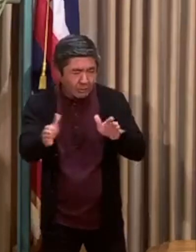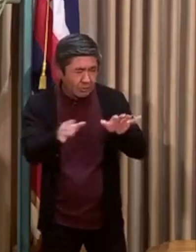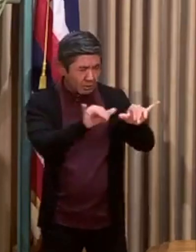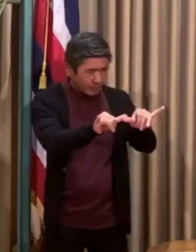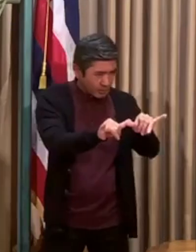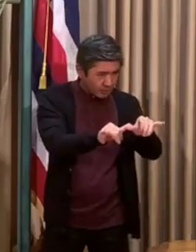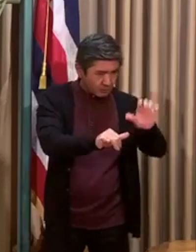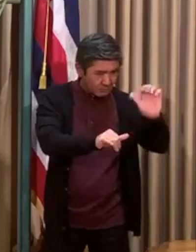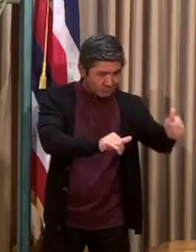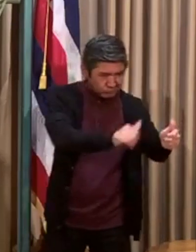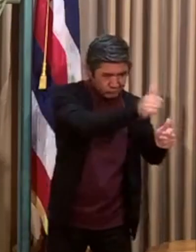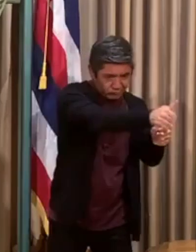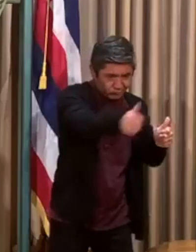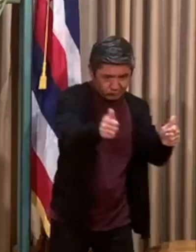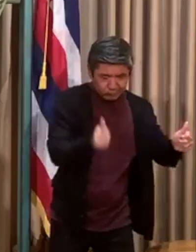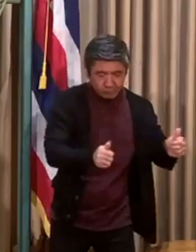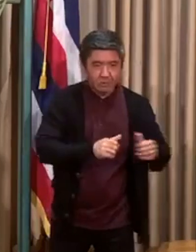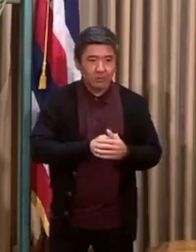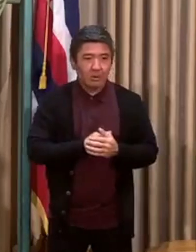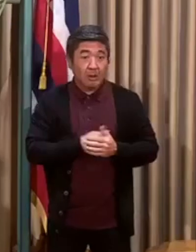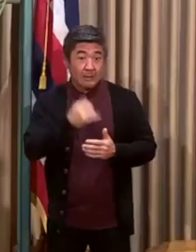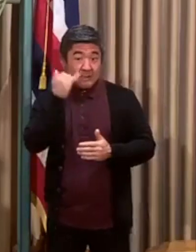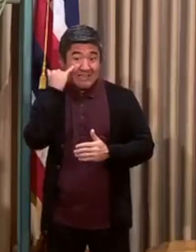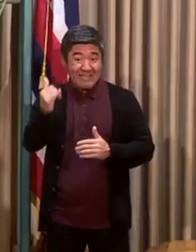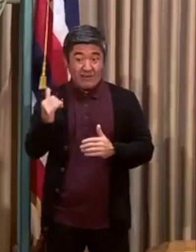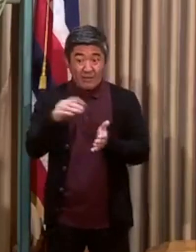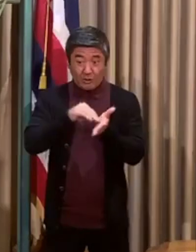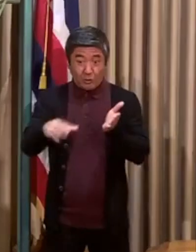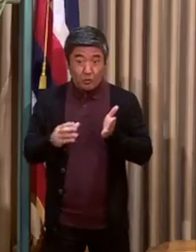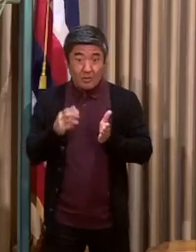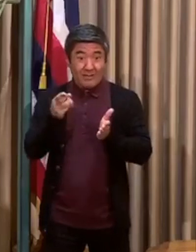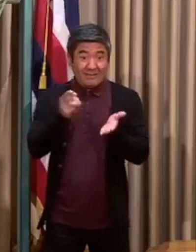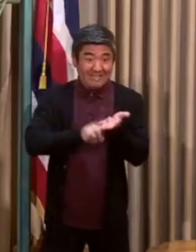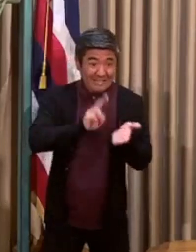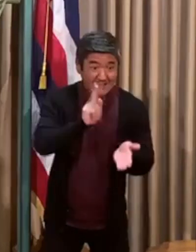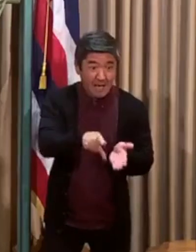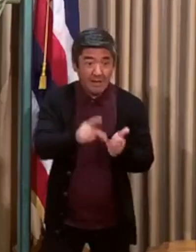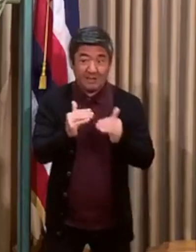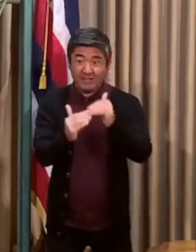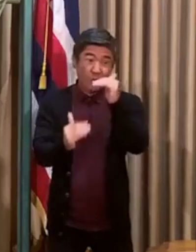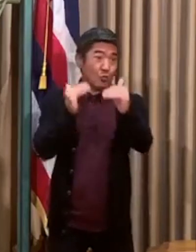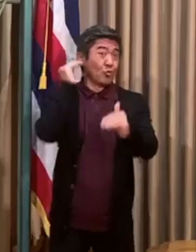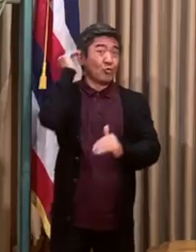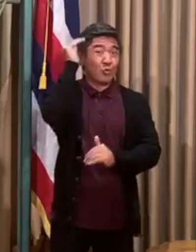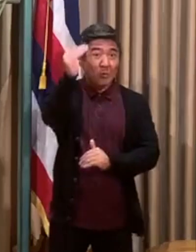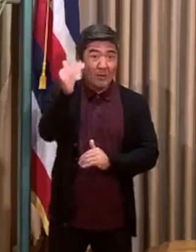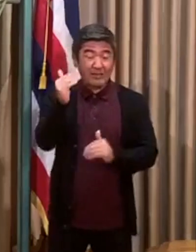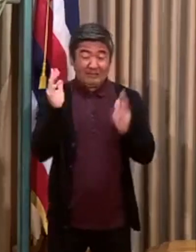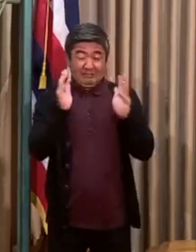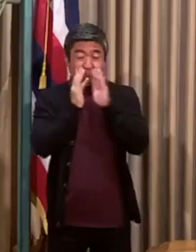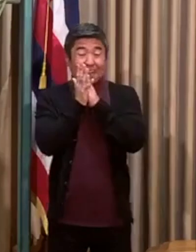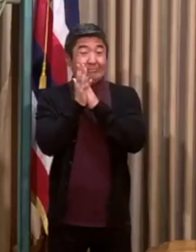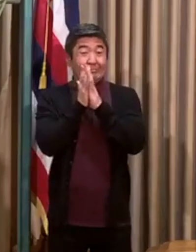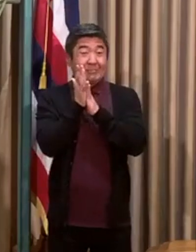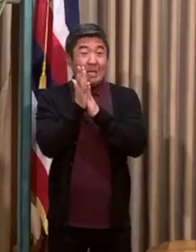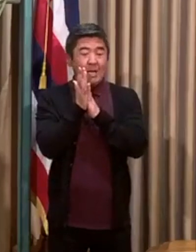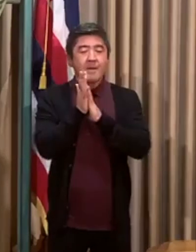If we have too many students, more students than can fit in the classroom designated, we have a number of options.